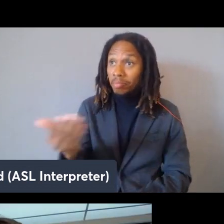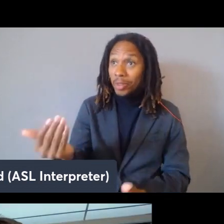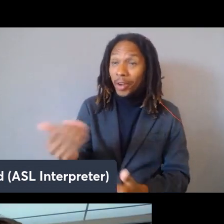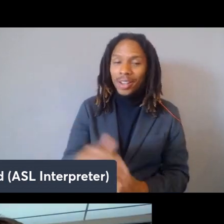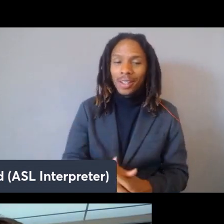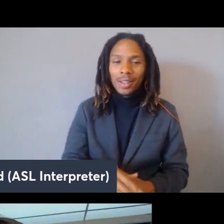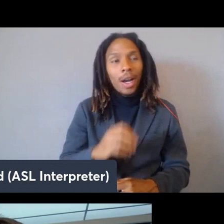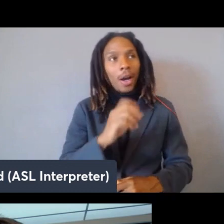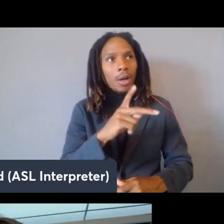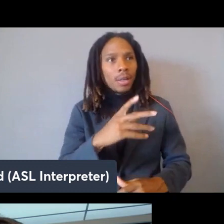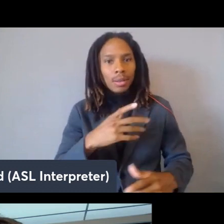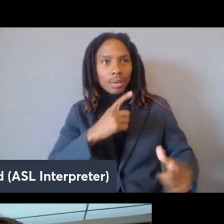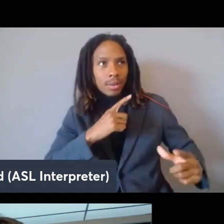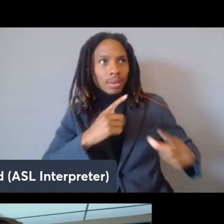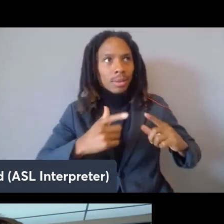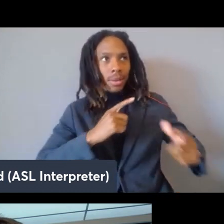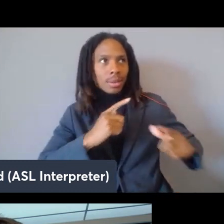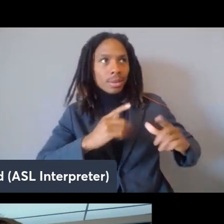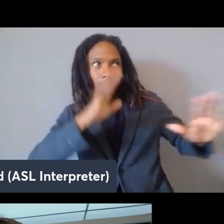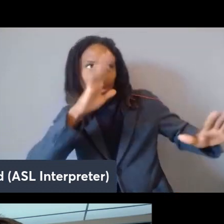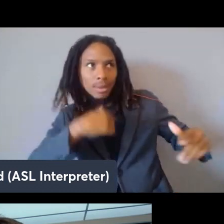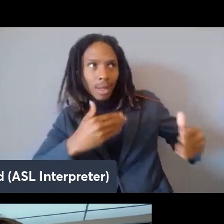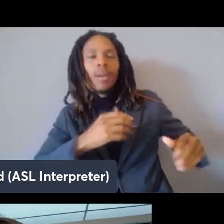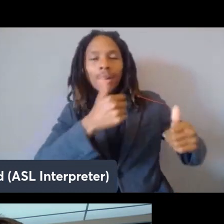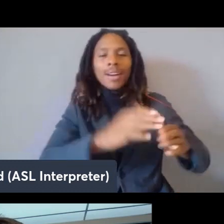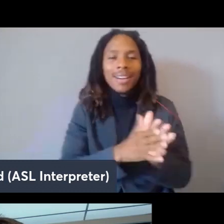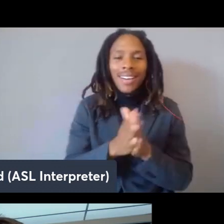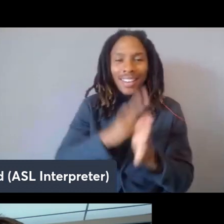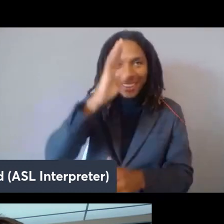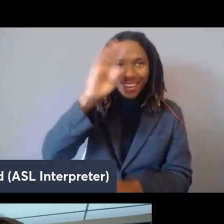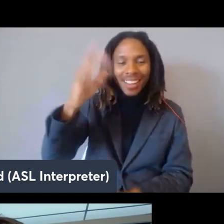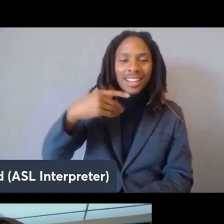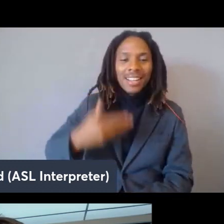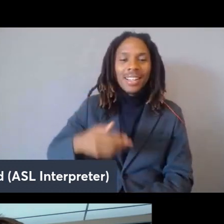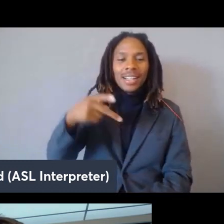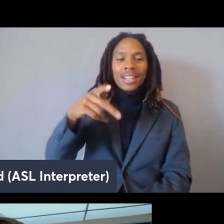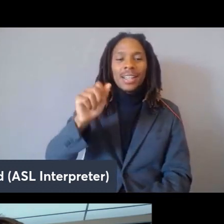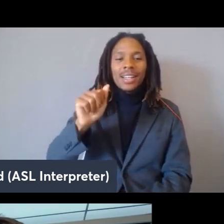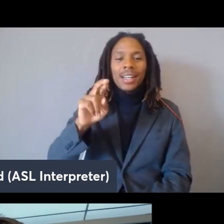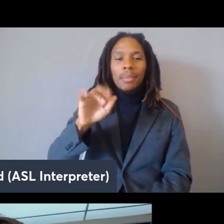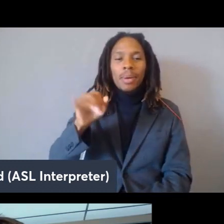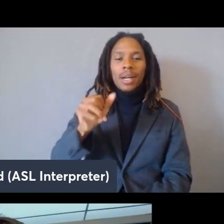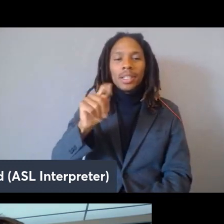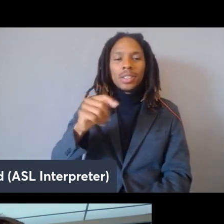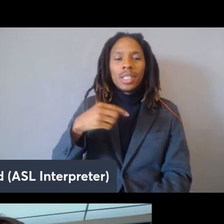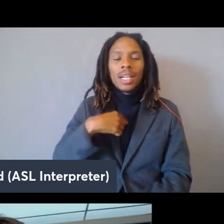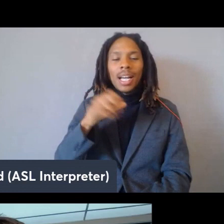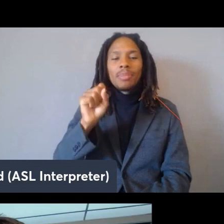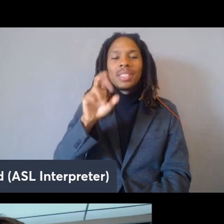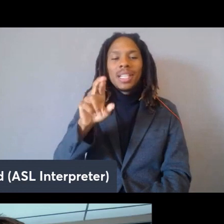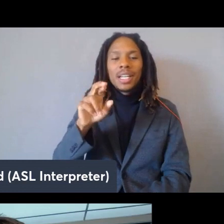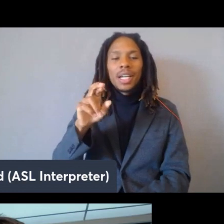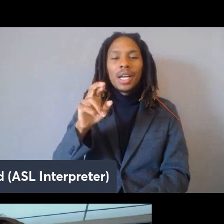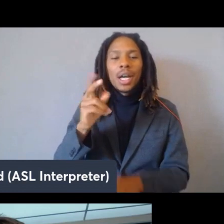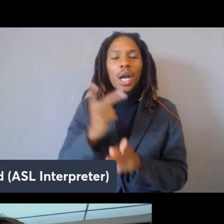Oh, it's my cue, right? - Yes. Hello everyone, my name is Parijat. I am the Senior Product Manager for StackSets.